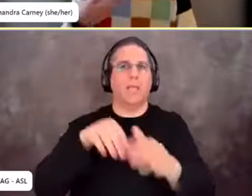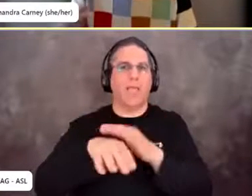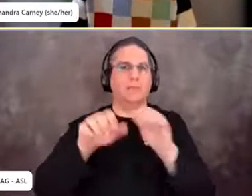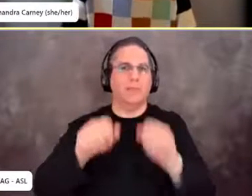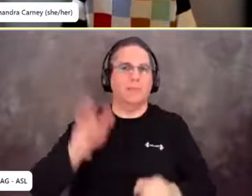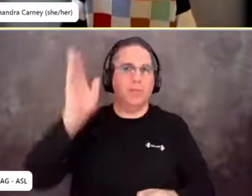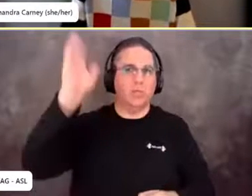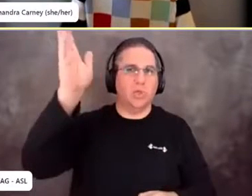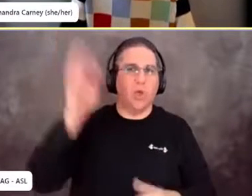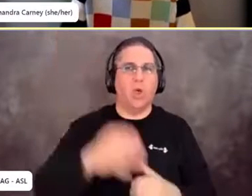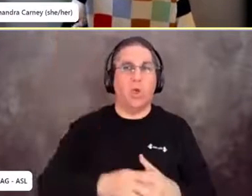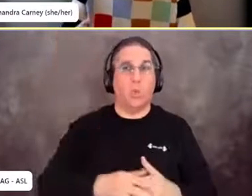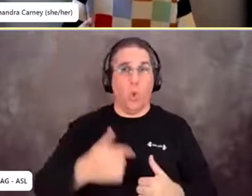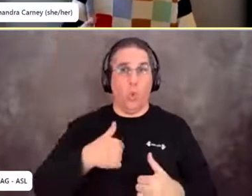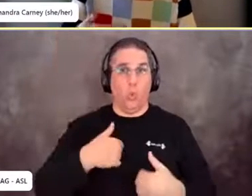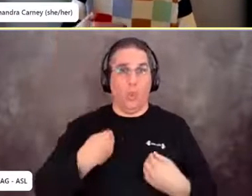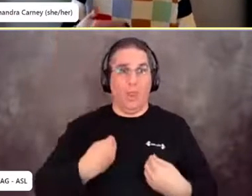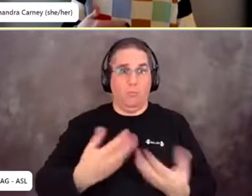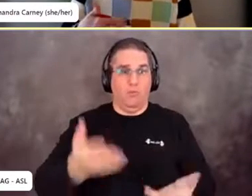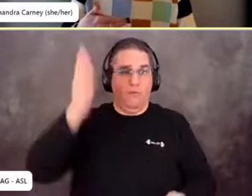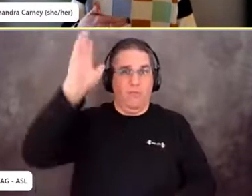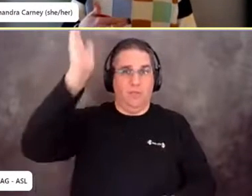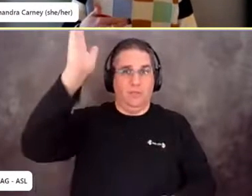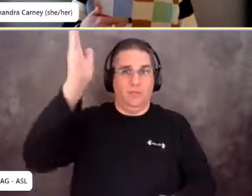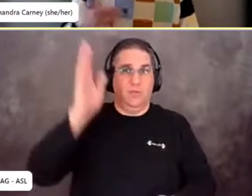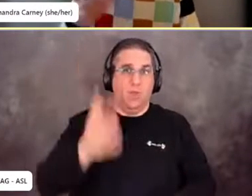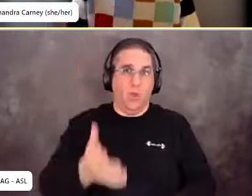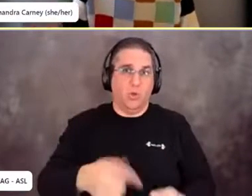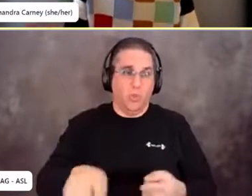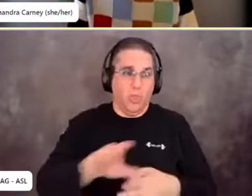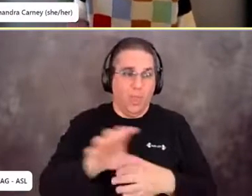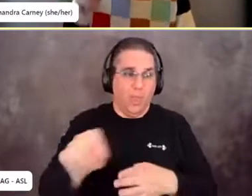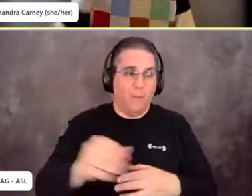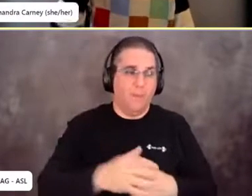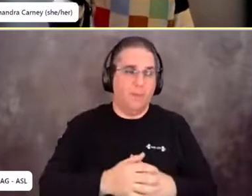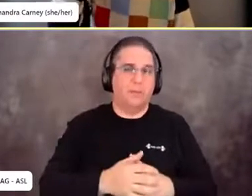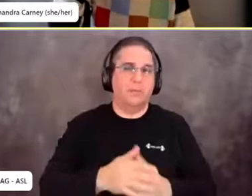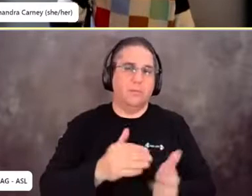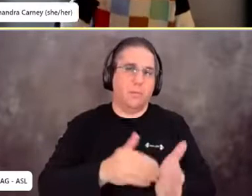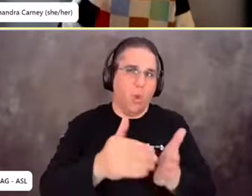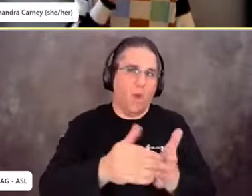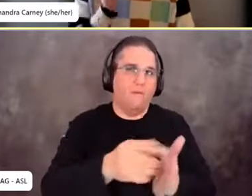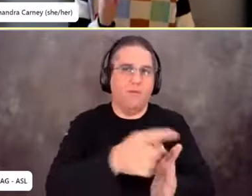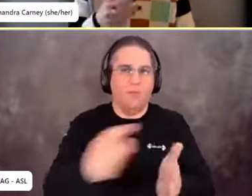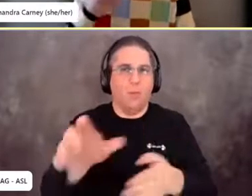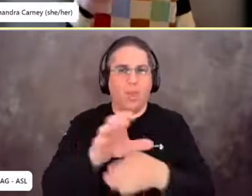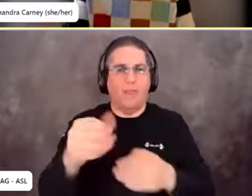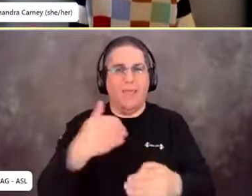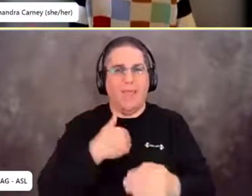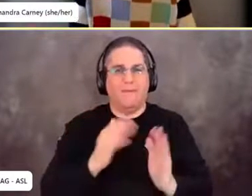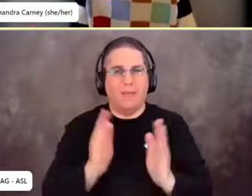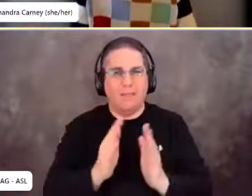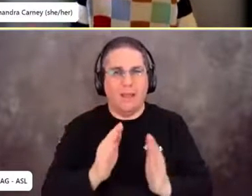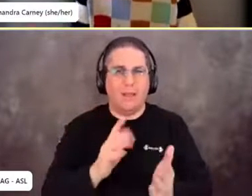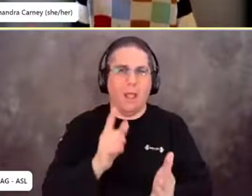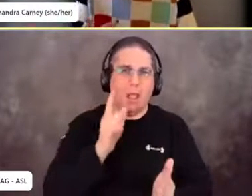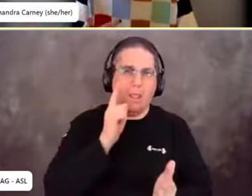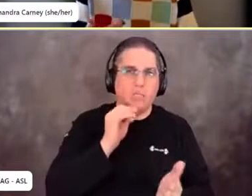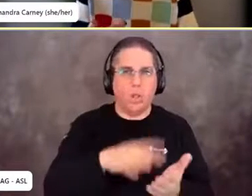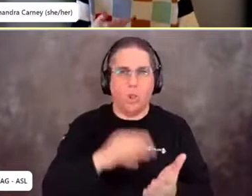your team over a lunch, if you have lunch and learn over your company, you can watch an accessibility talk together or you can give one to your